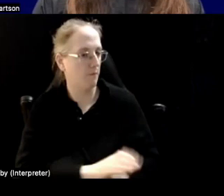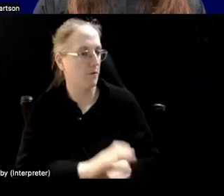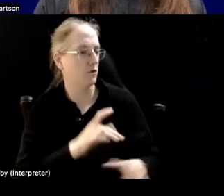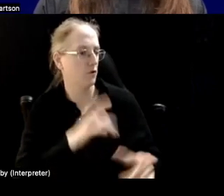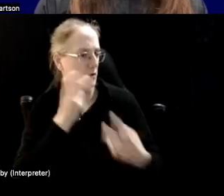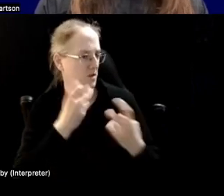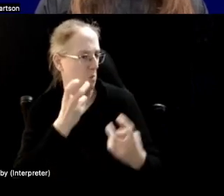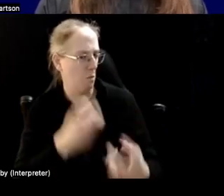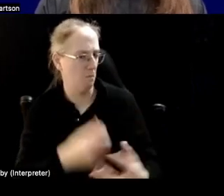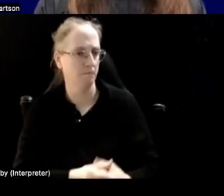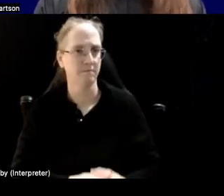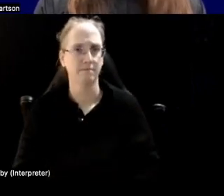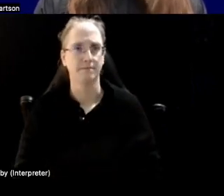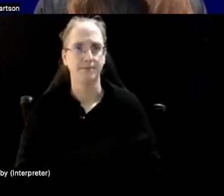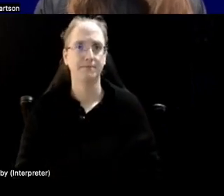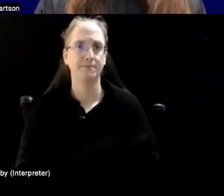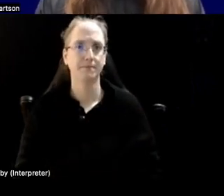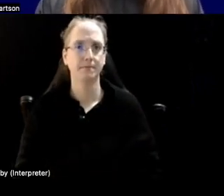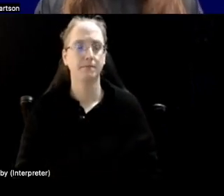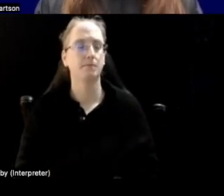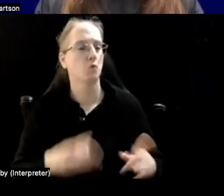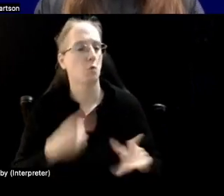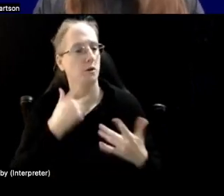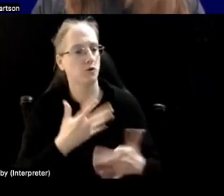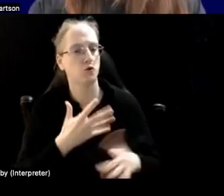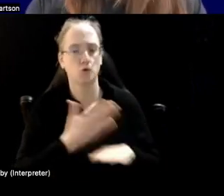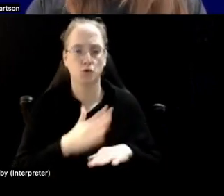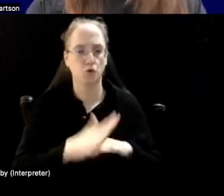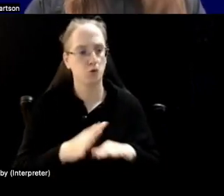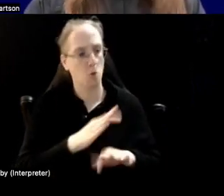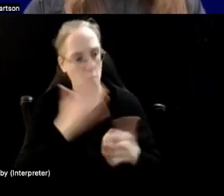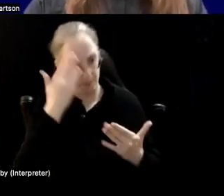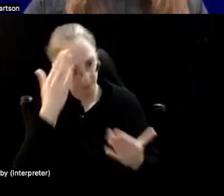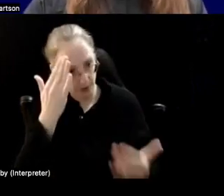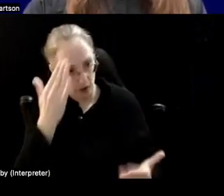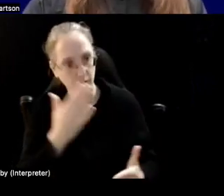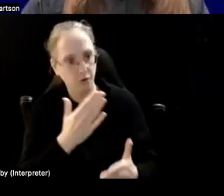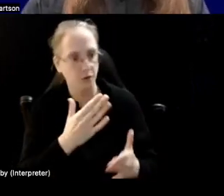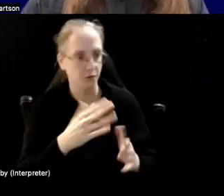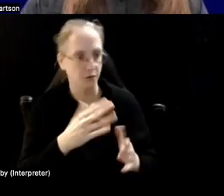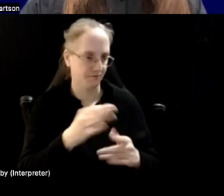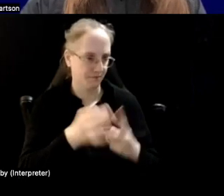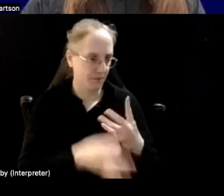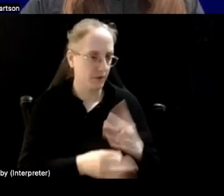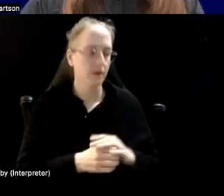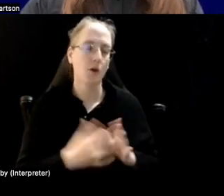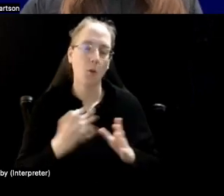a way to show new or undiscovered aspects. We have a whole webinar on hand under hand if you